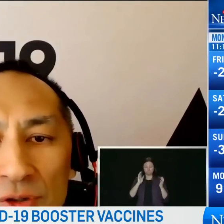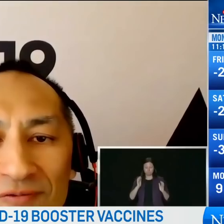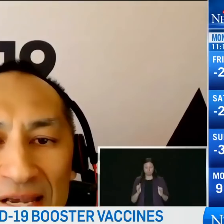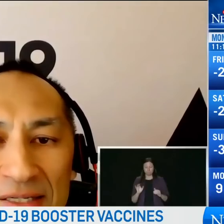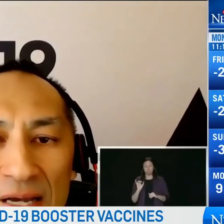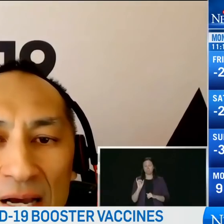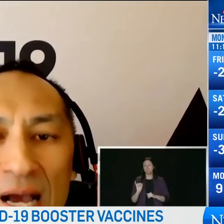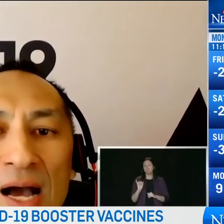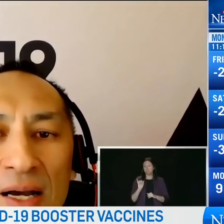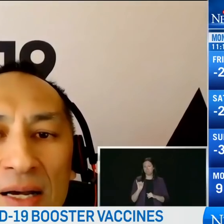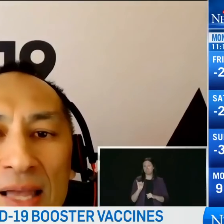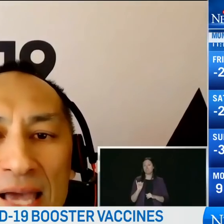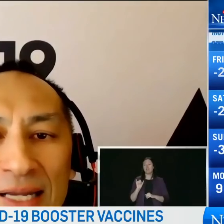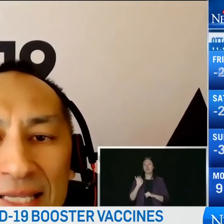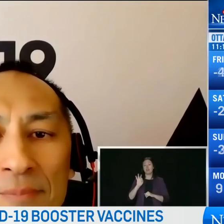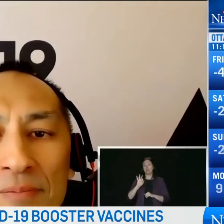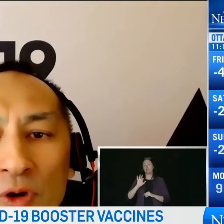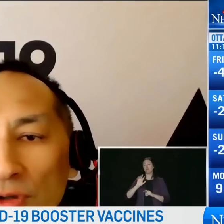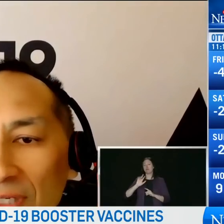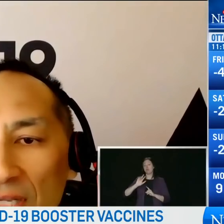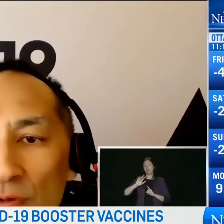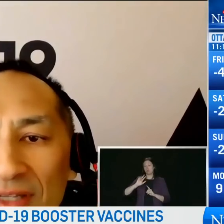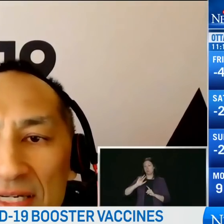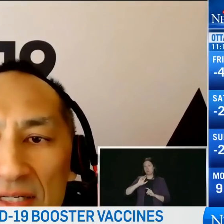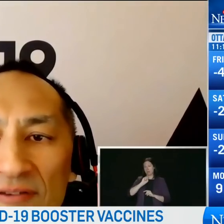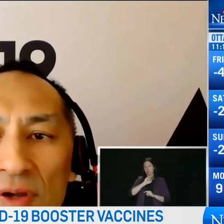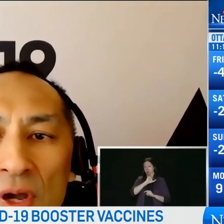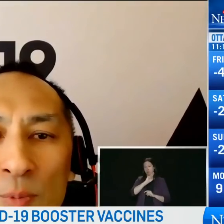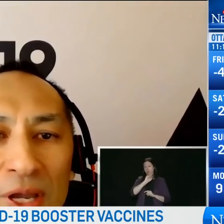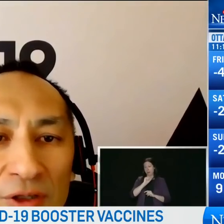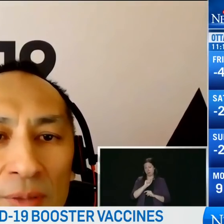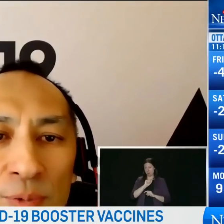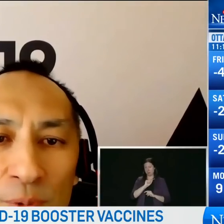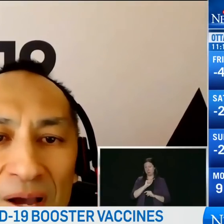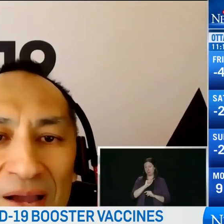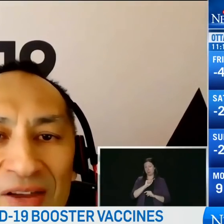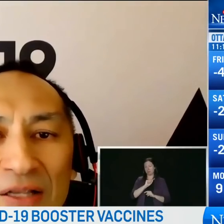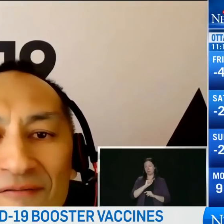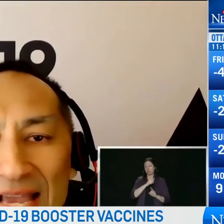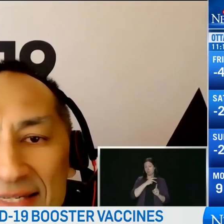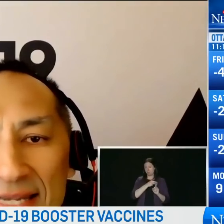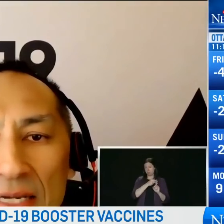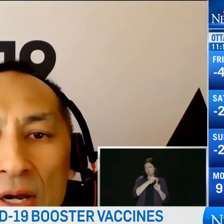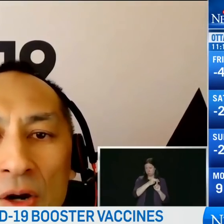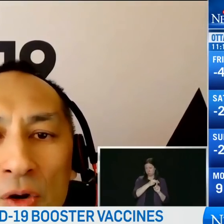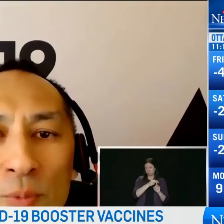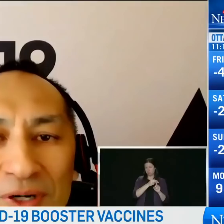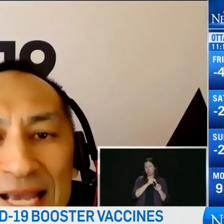CANADIAN AND INTERNATIONAL DATA